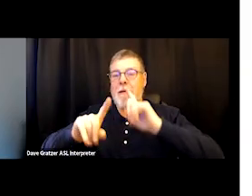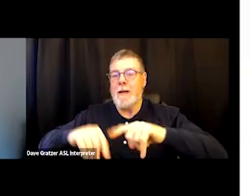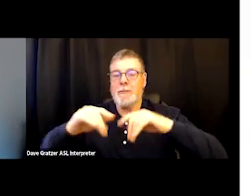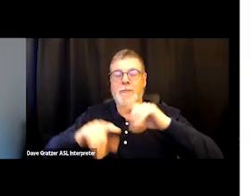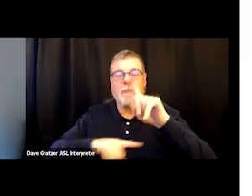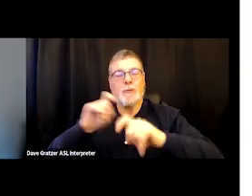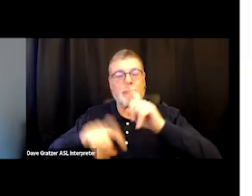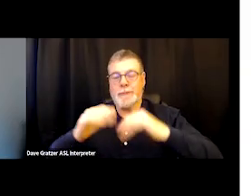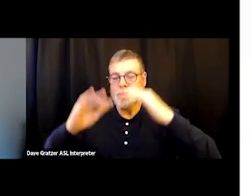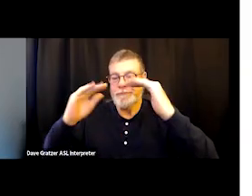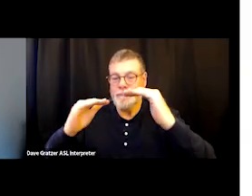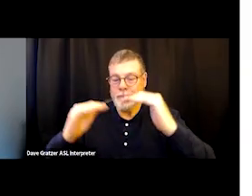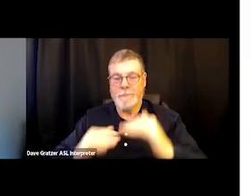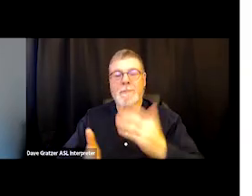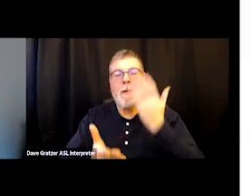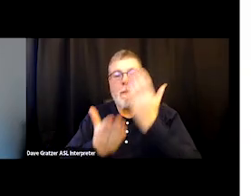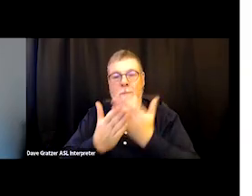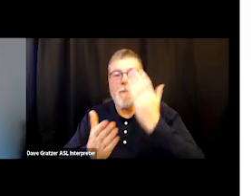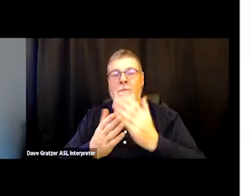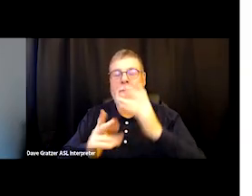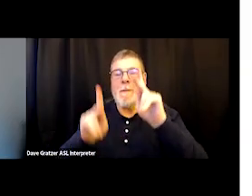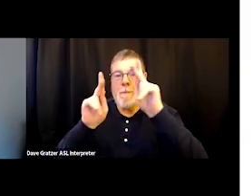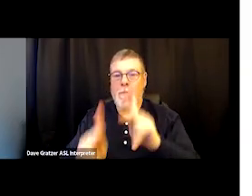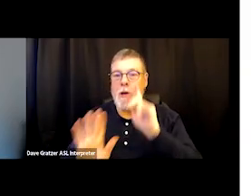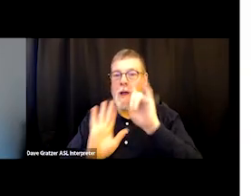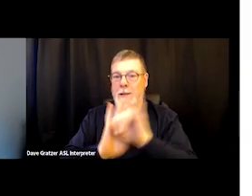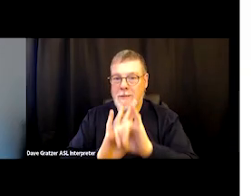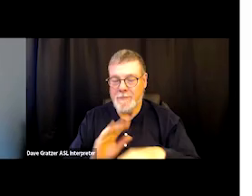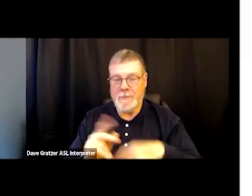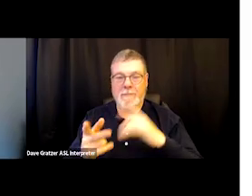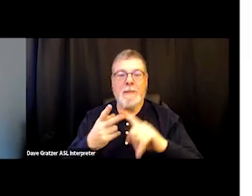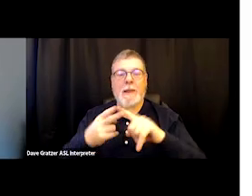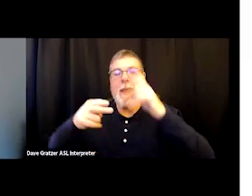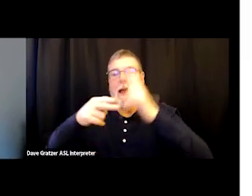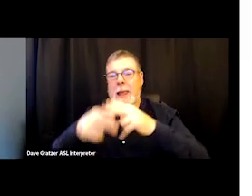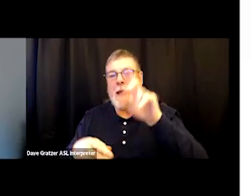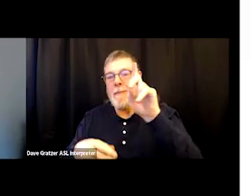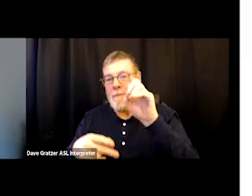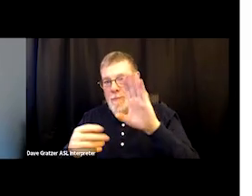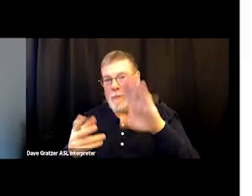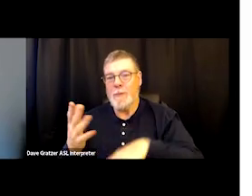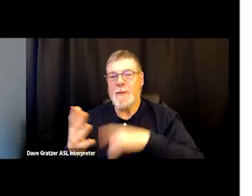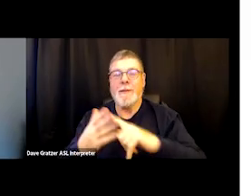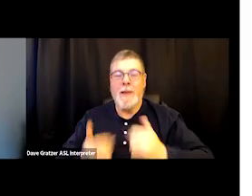that verify the applicant's identity, like their name, date of birth, Social Security number, address, et cetera.